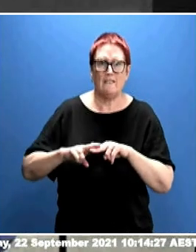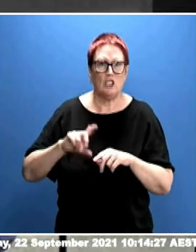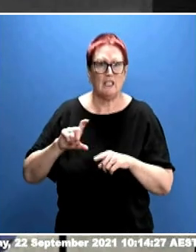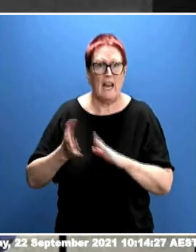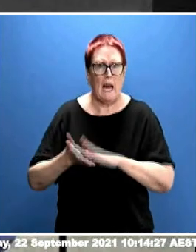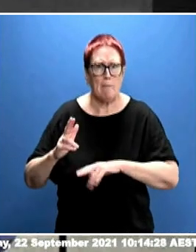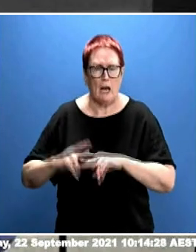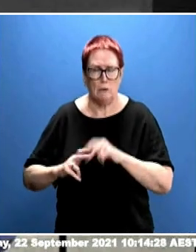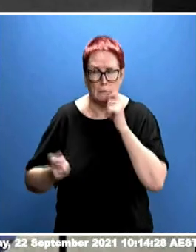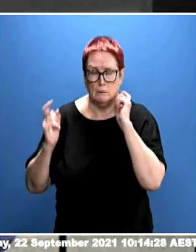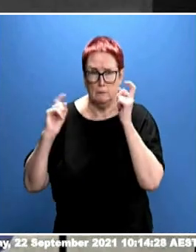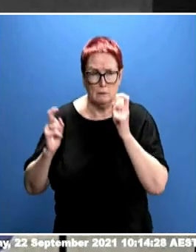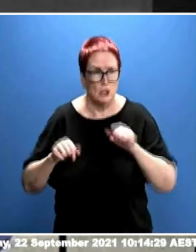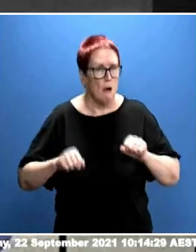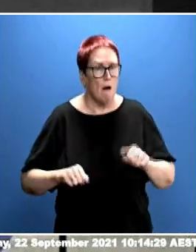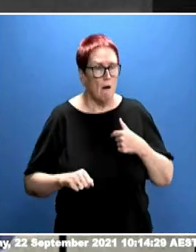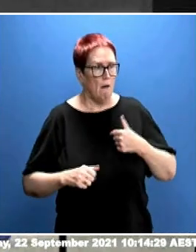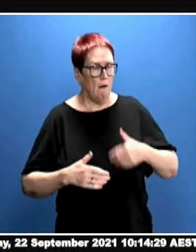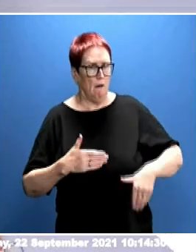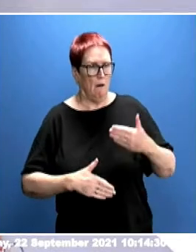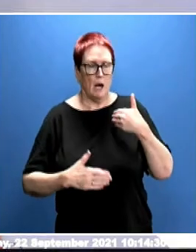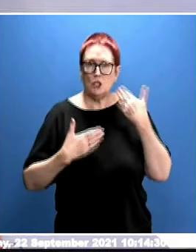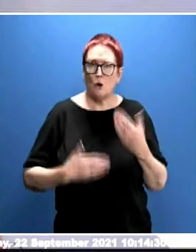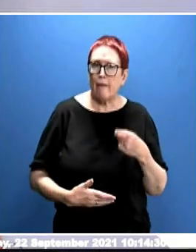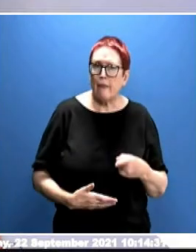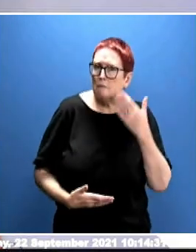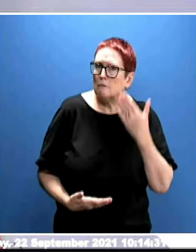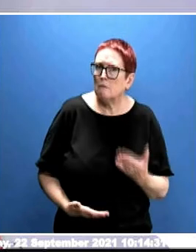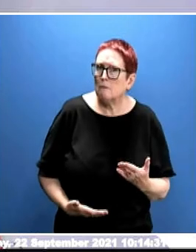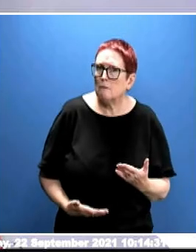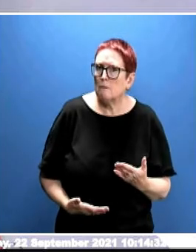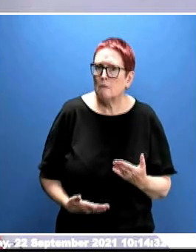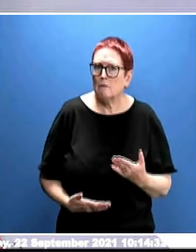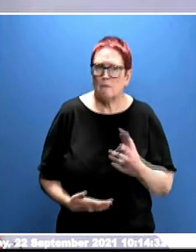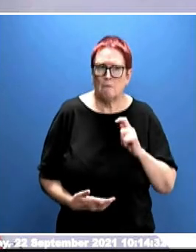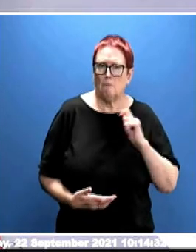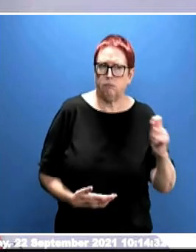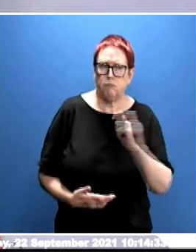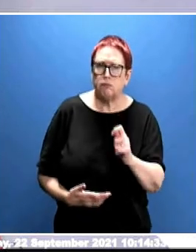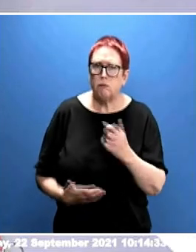I can, and I have to say I did not know that they had been served with such a notice.